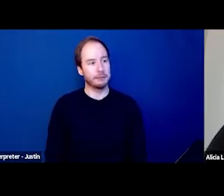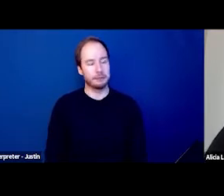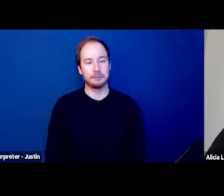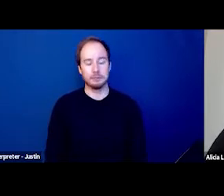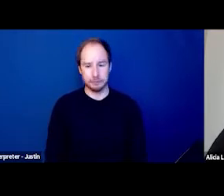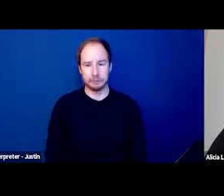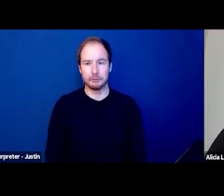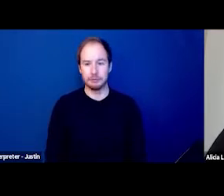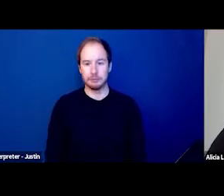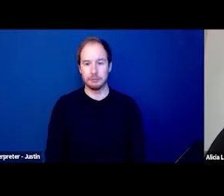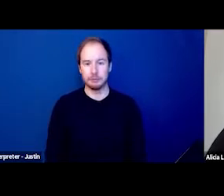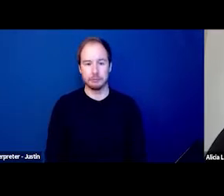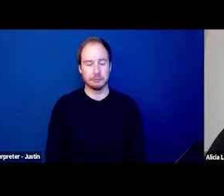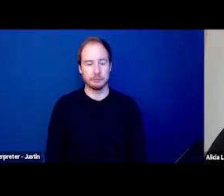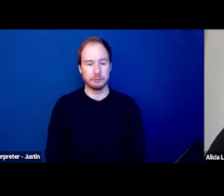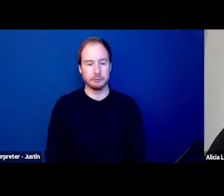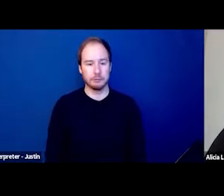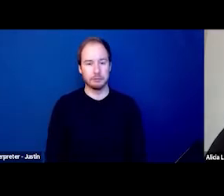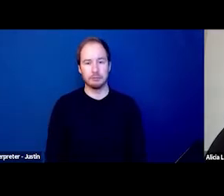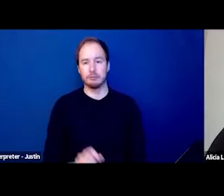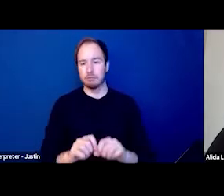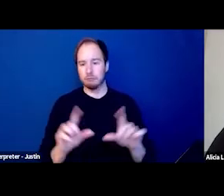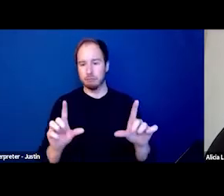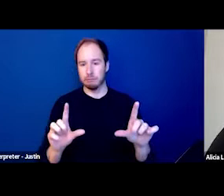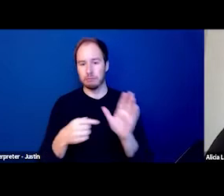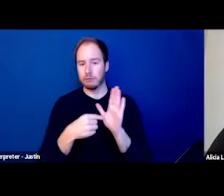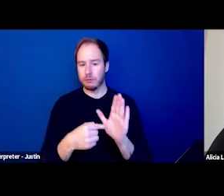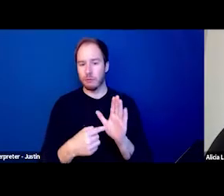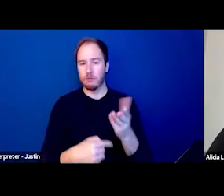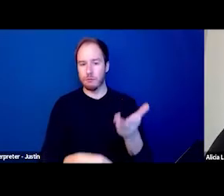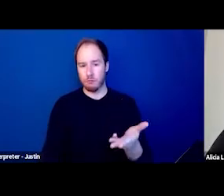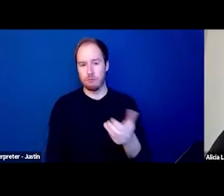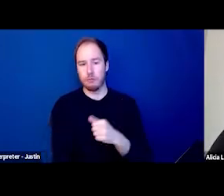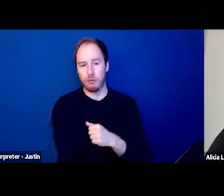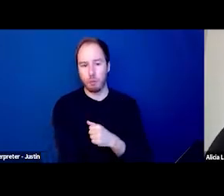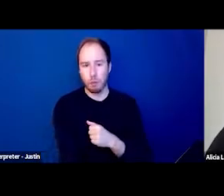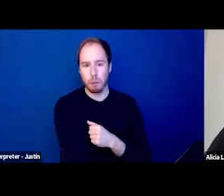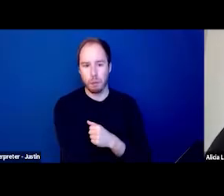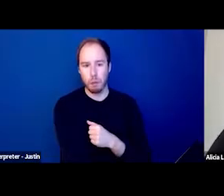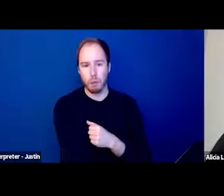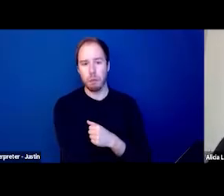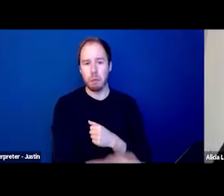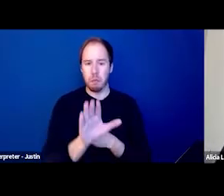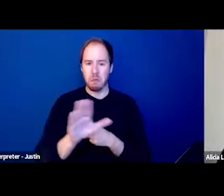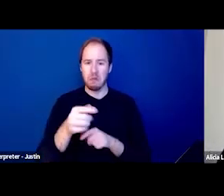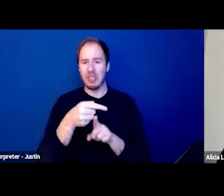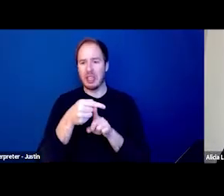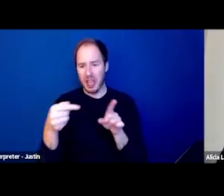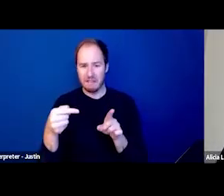Okay, I think we can close this poll, share the results. All right, almost half of people are working 100% dedicated